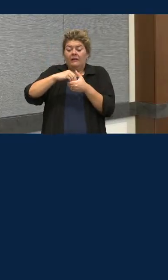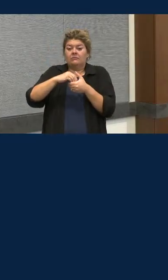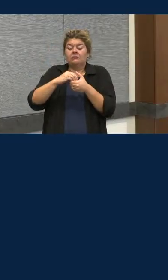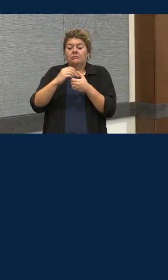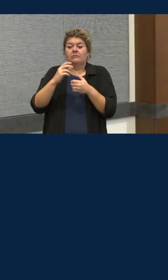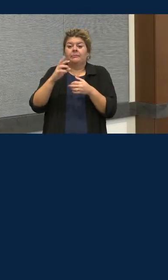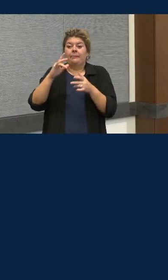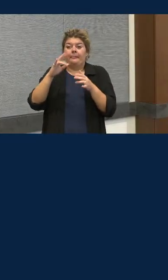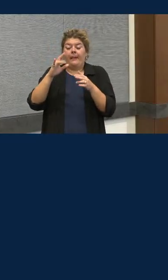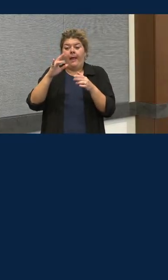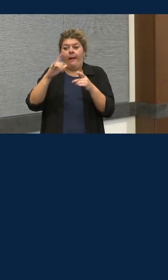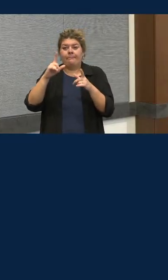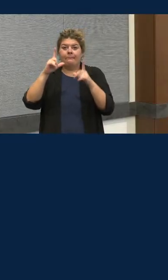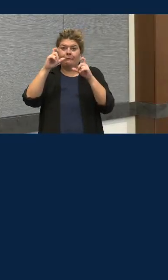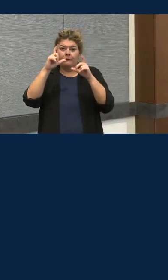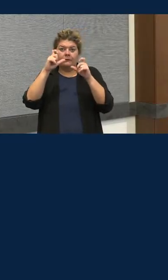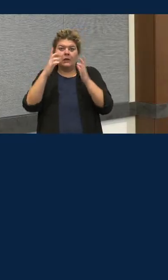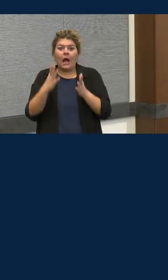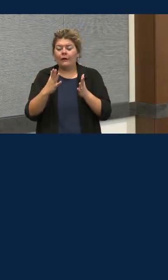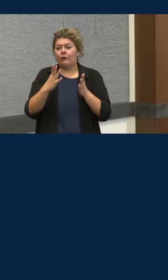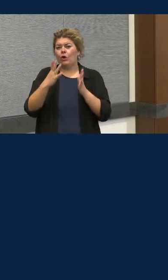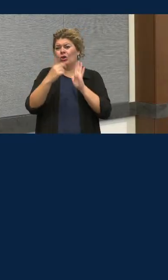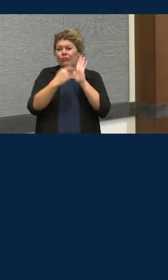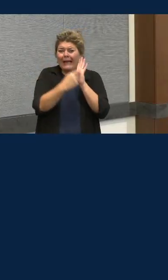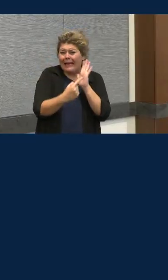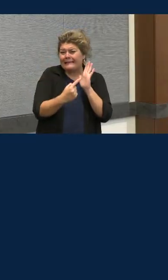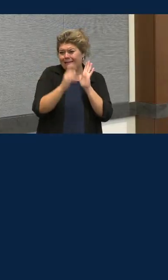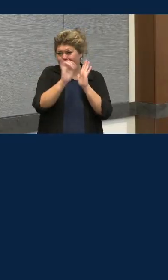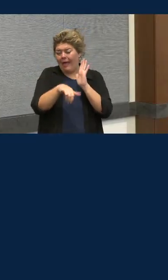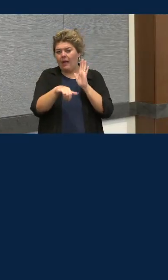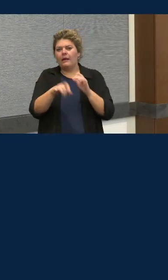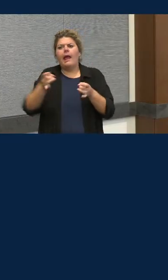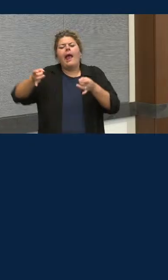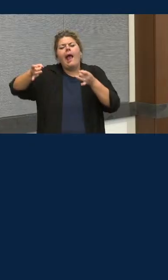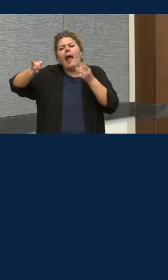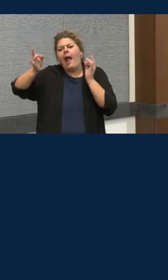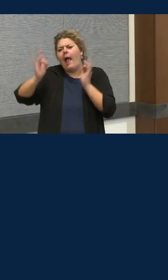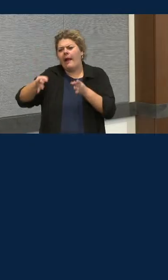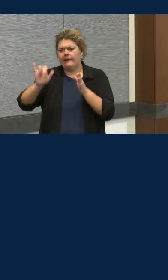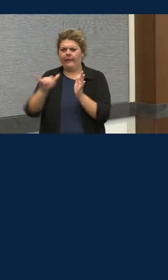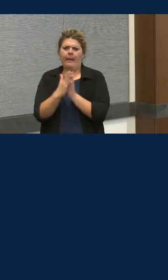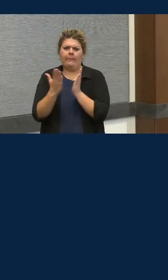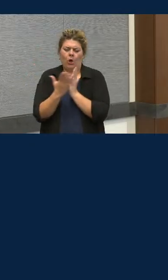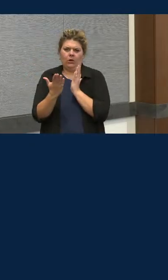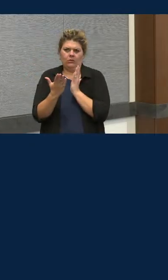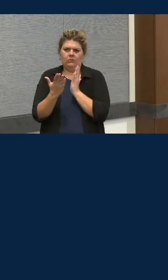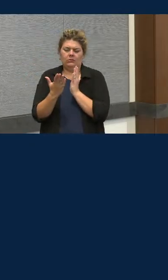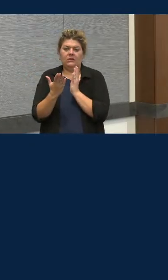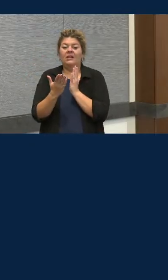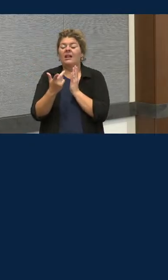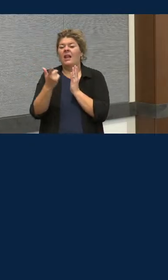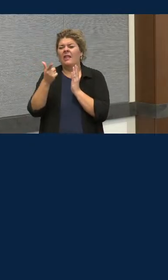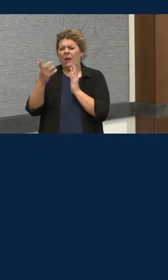DEBORAH DASH MOORE: Americans including photos, critics and stuff like that hated the book. They wanted to